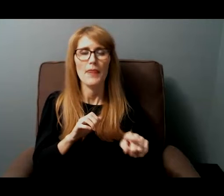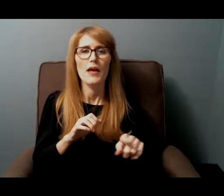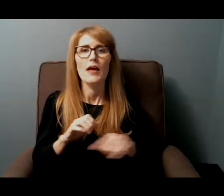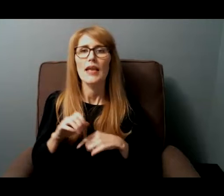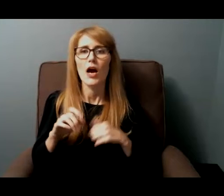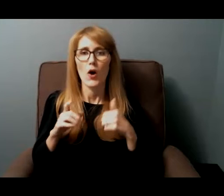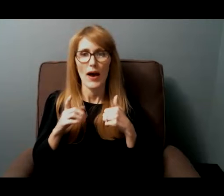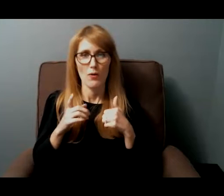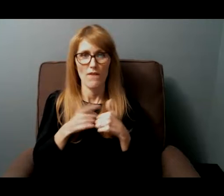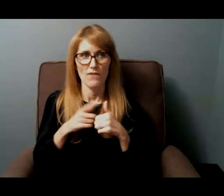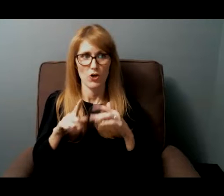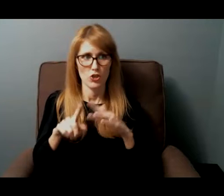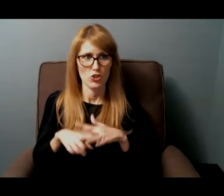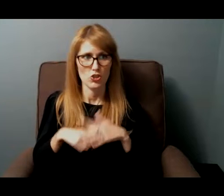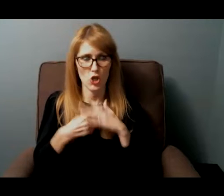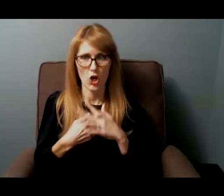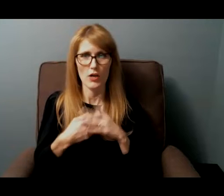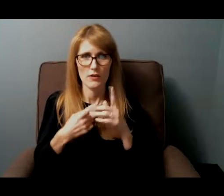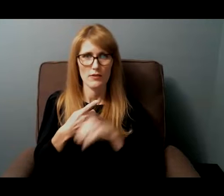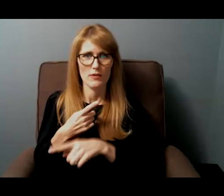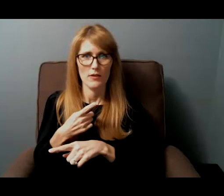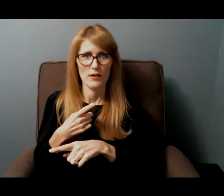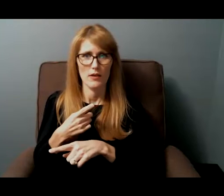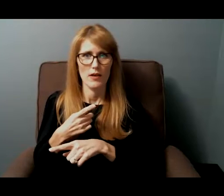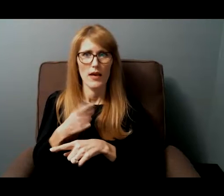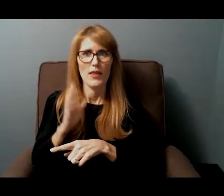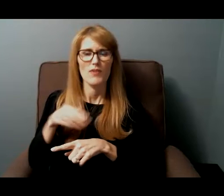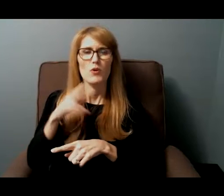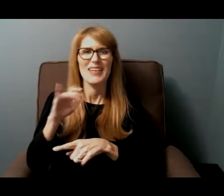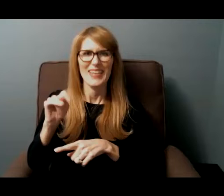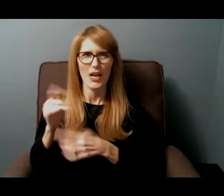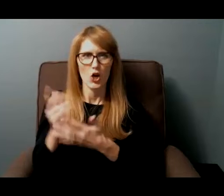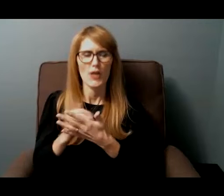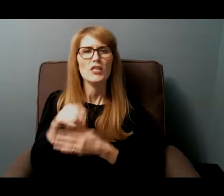just to give Social Security a sense of, like, how much do you think you are going to be earning?